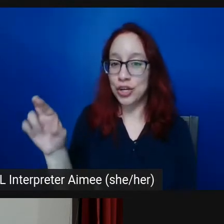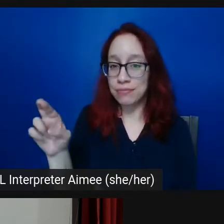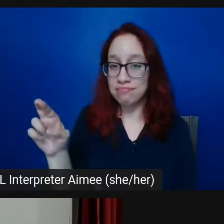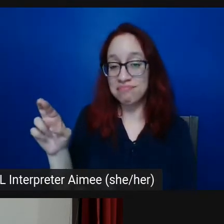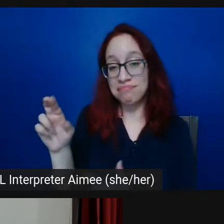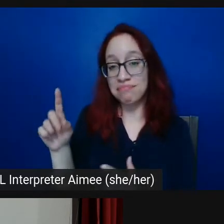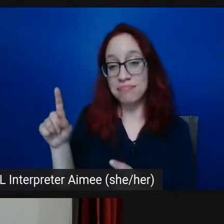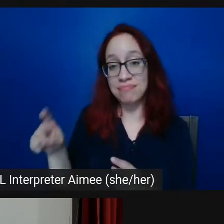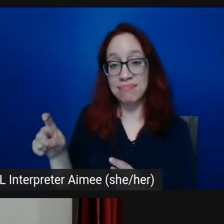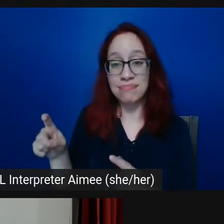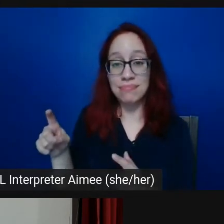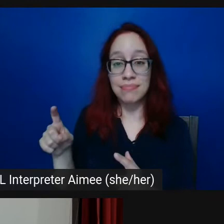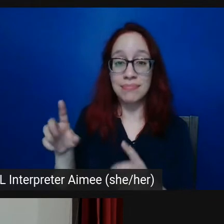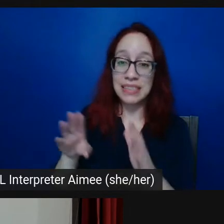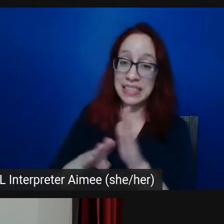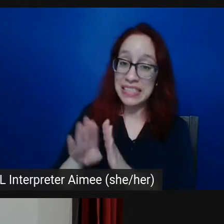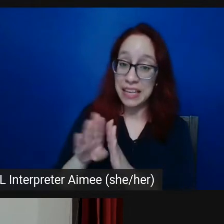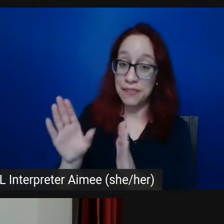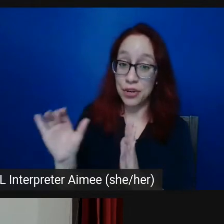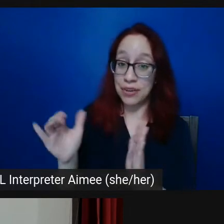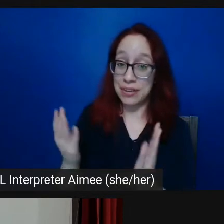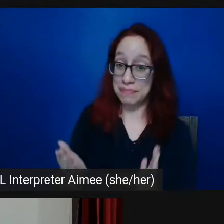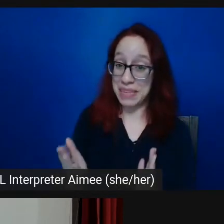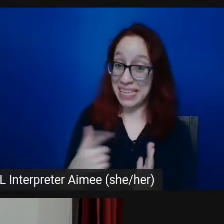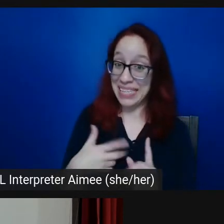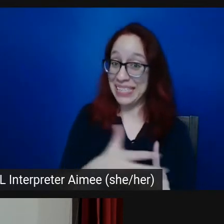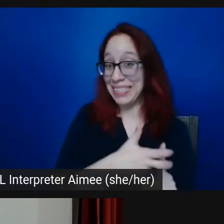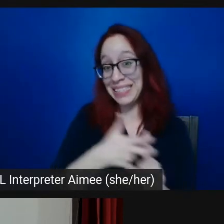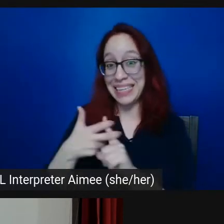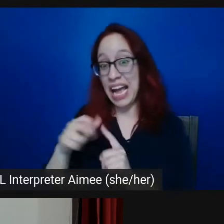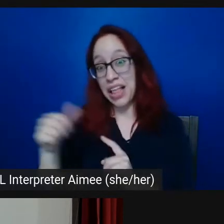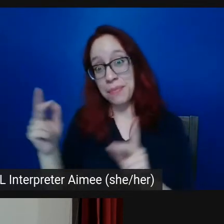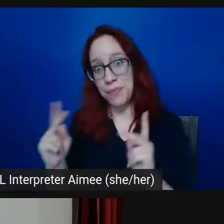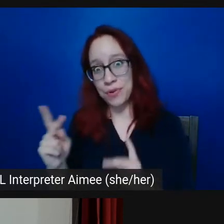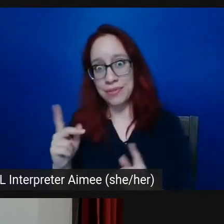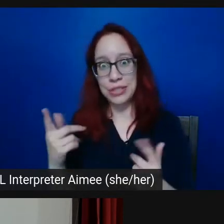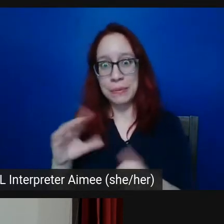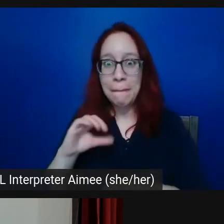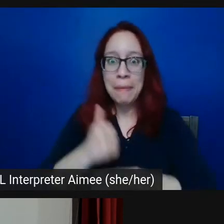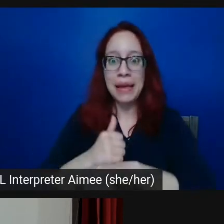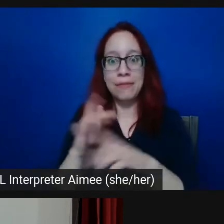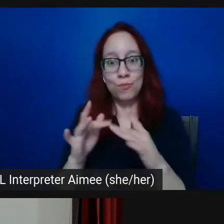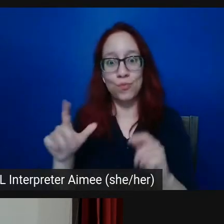to get a developer like me and like thousands of others to actually build you a theme.